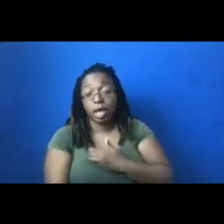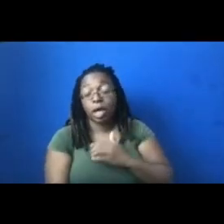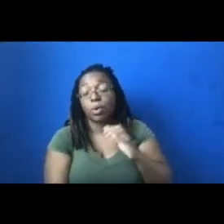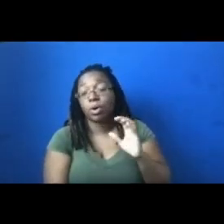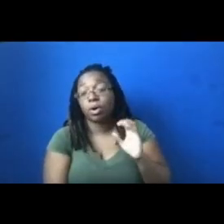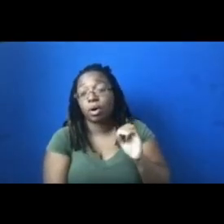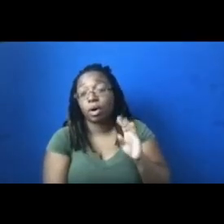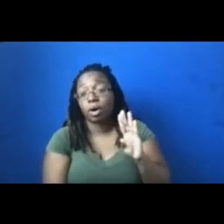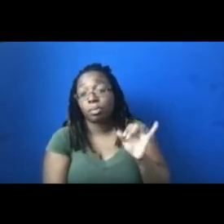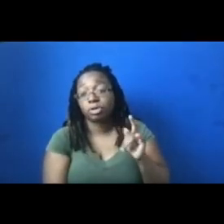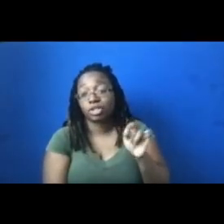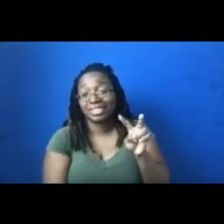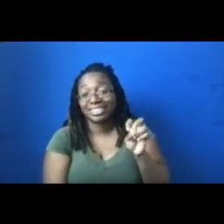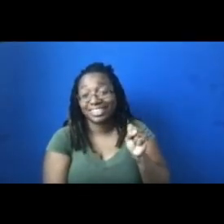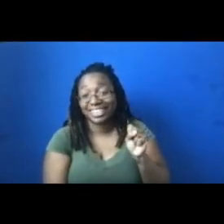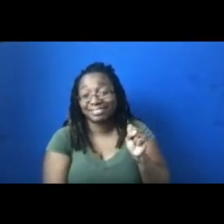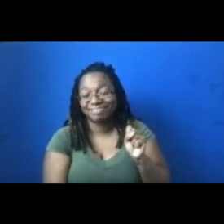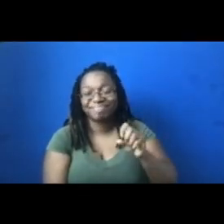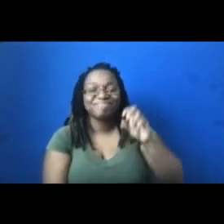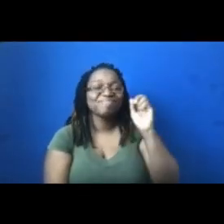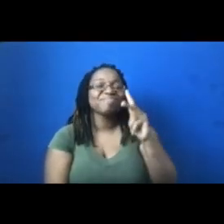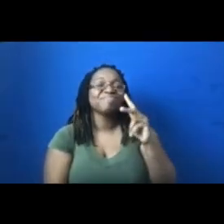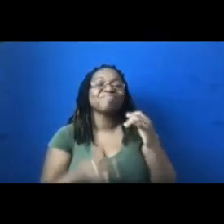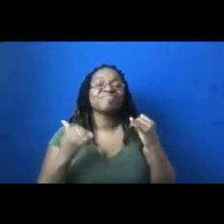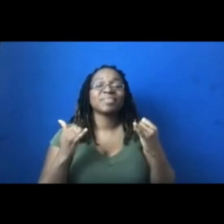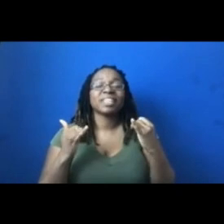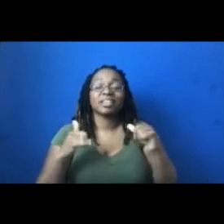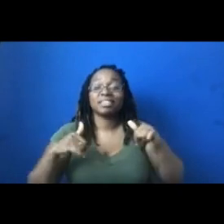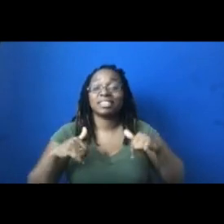This federal opportunity is titled the Climate-Ready